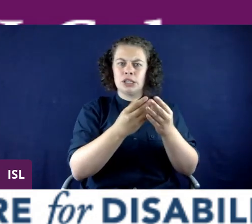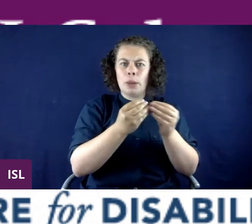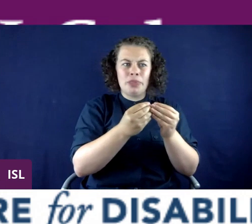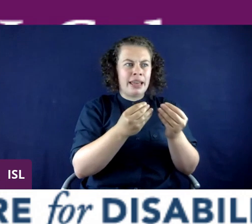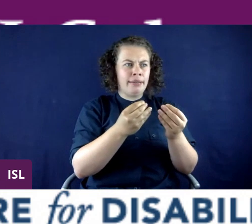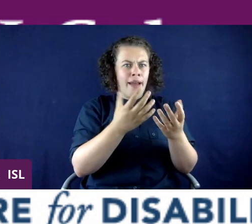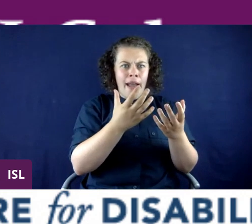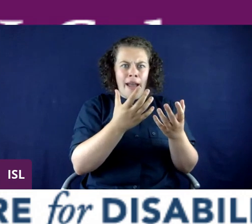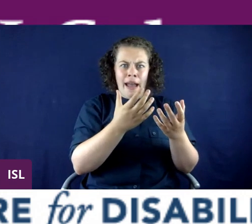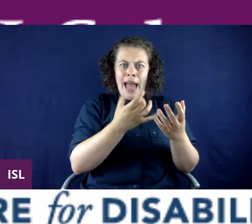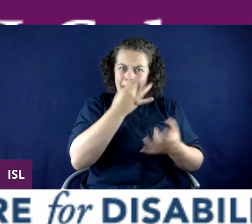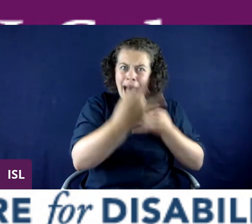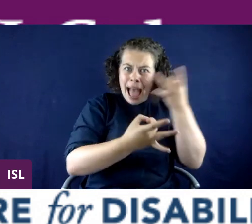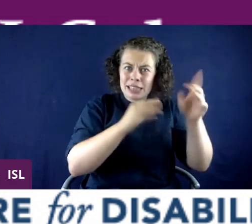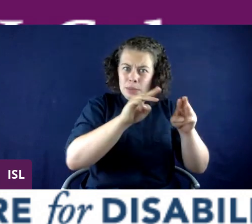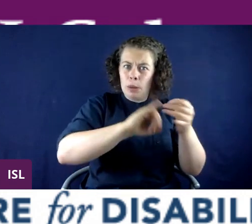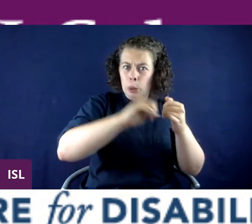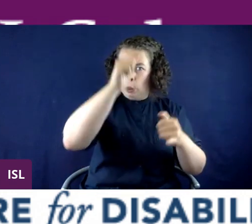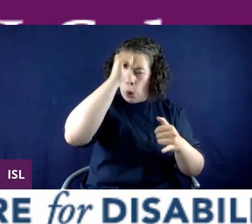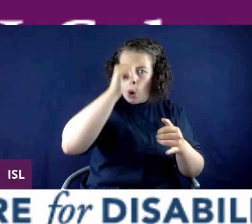of this in the representation.